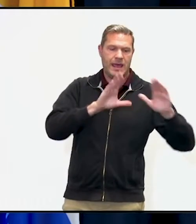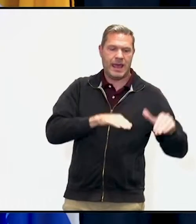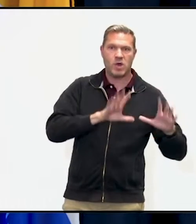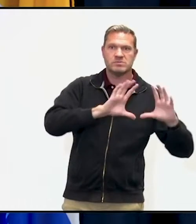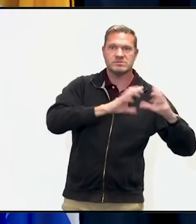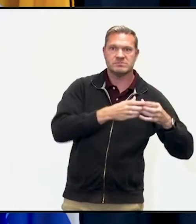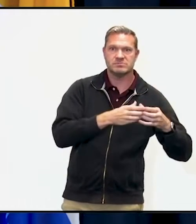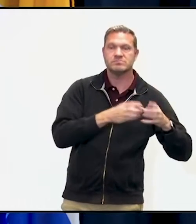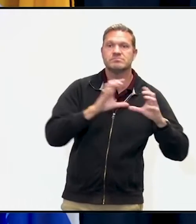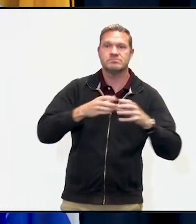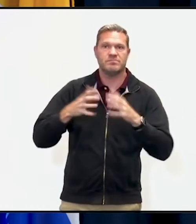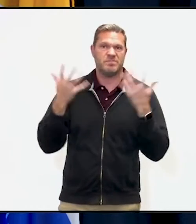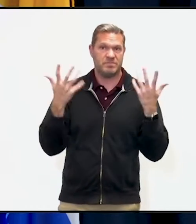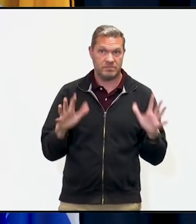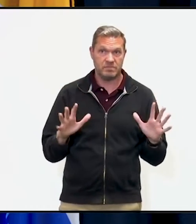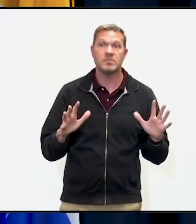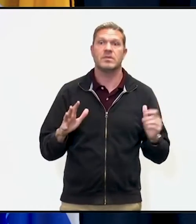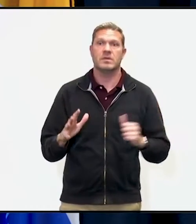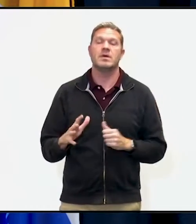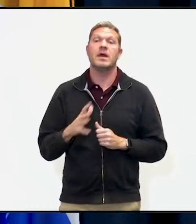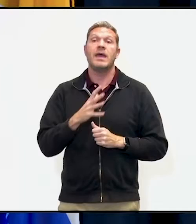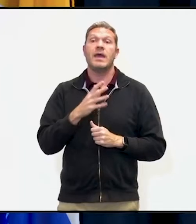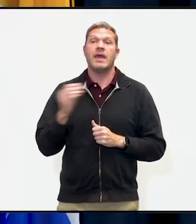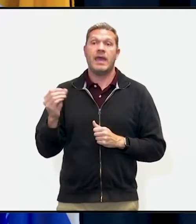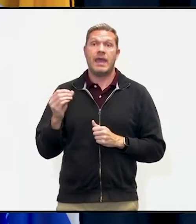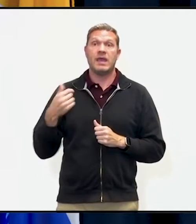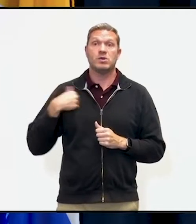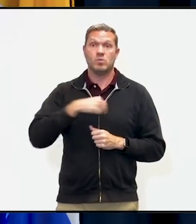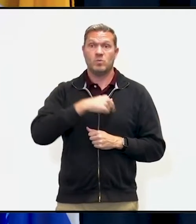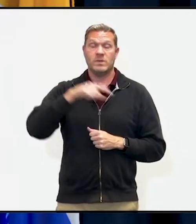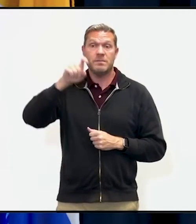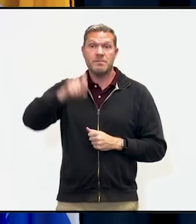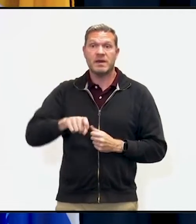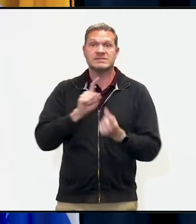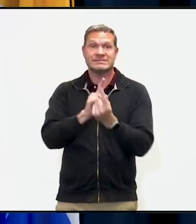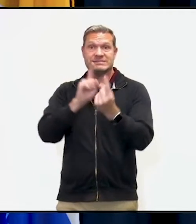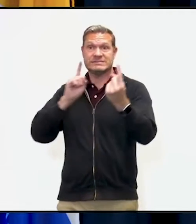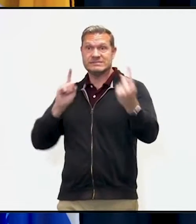We still need to practice physical distancing and face coverings are required in all public